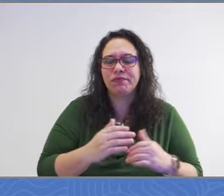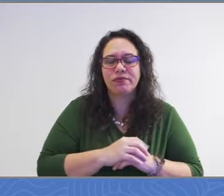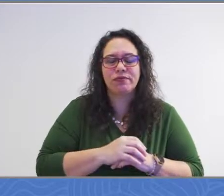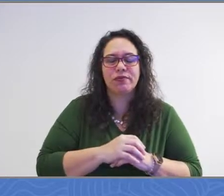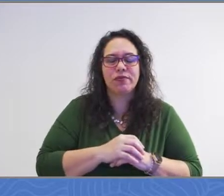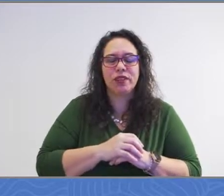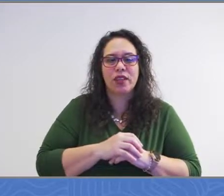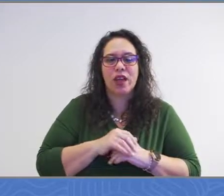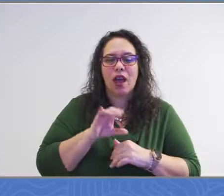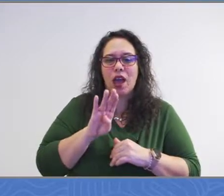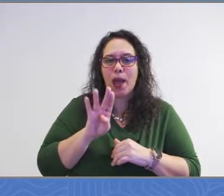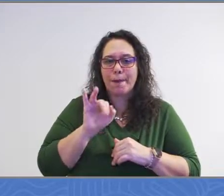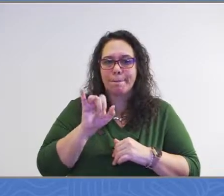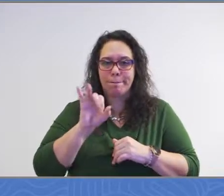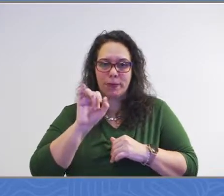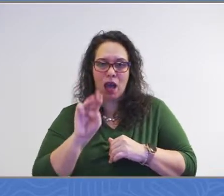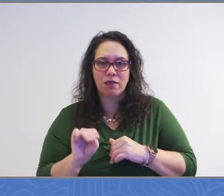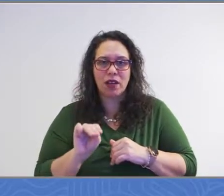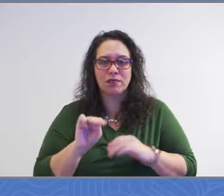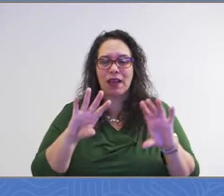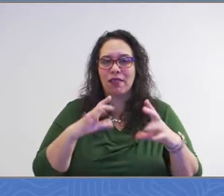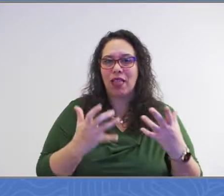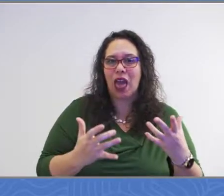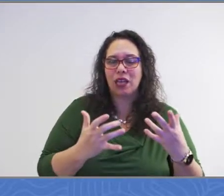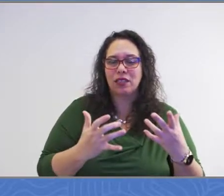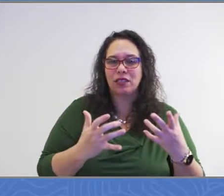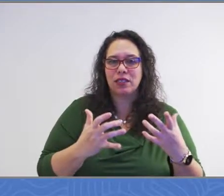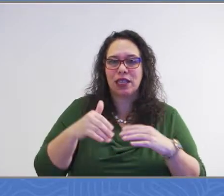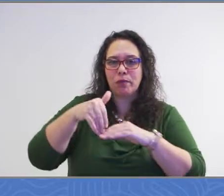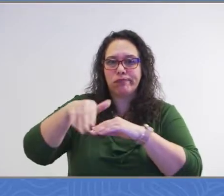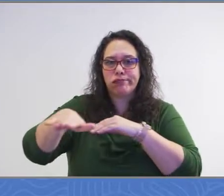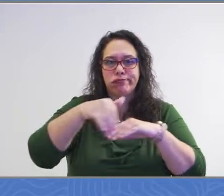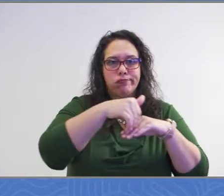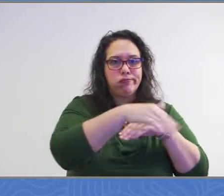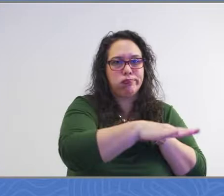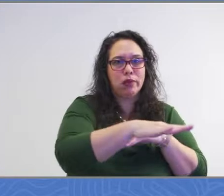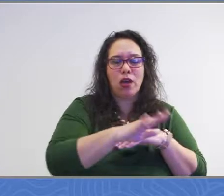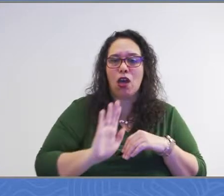will also be reassigned pushing those students to have a new teacher.